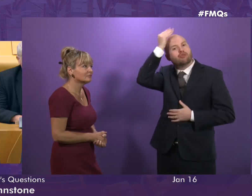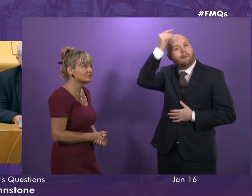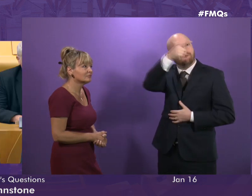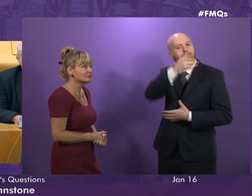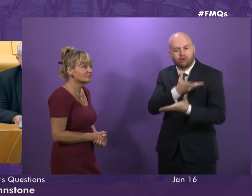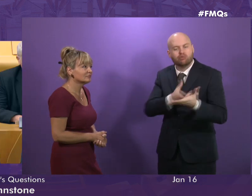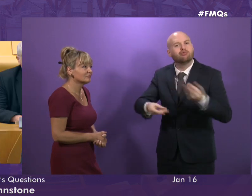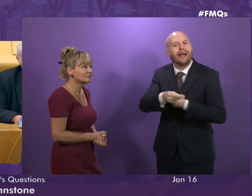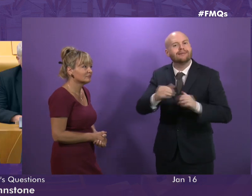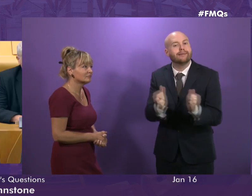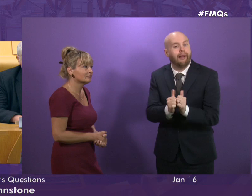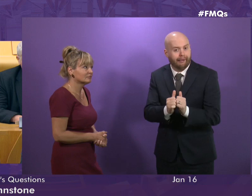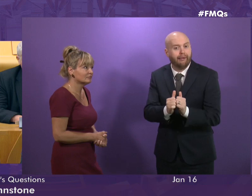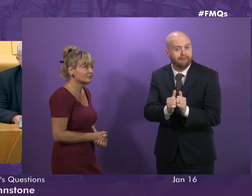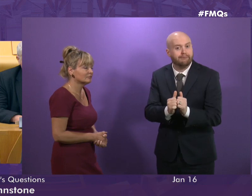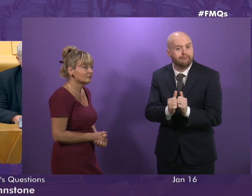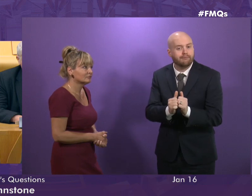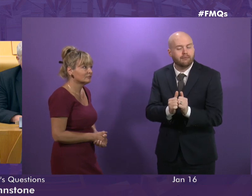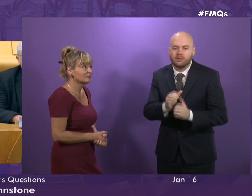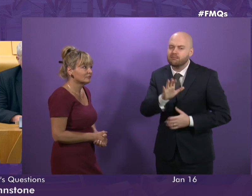of their intent. We in Scotland must do everything that we